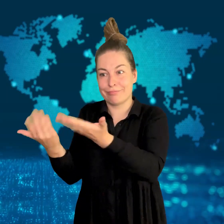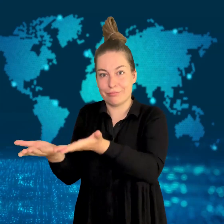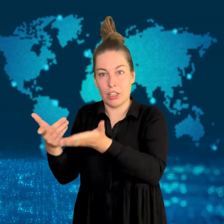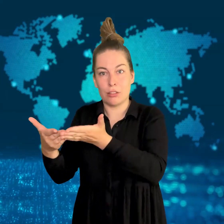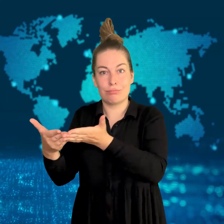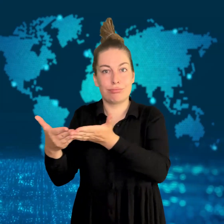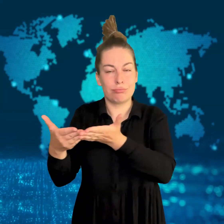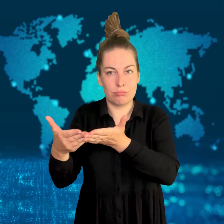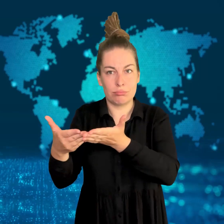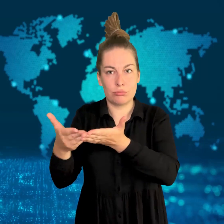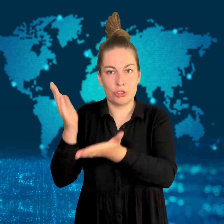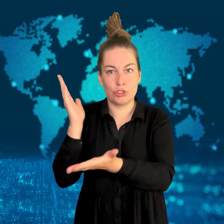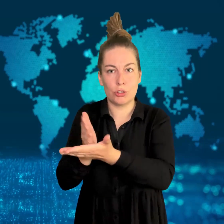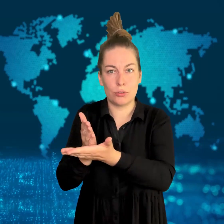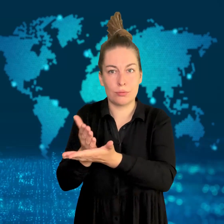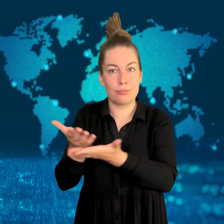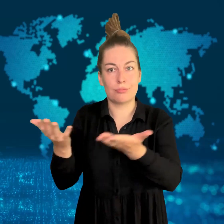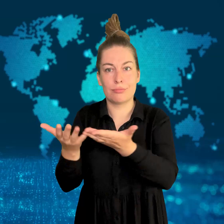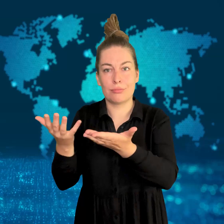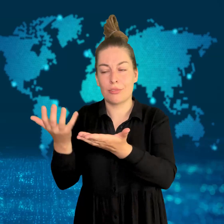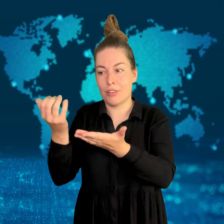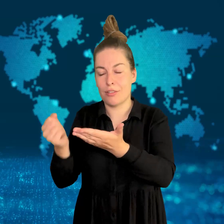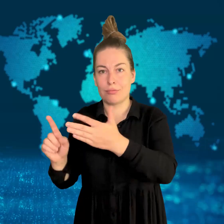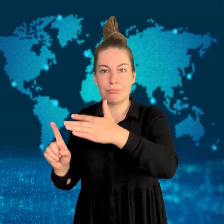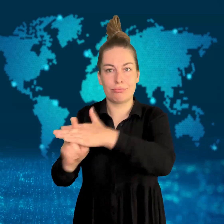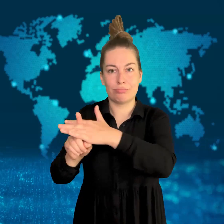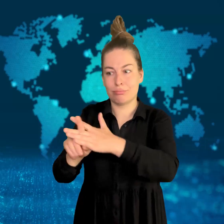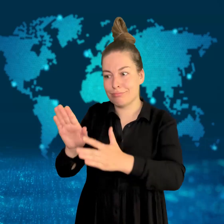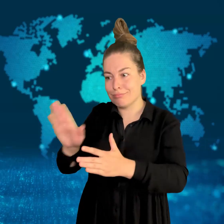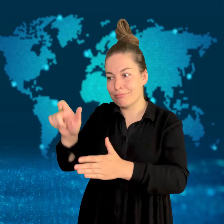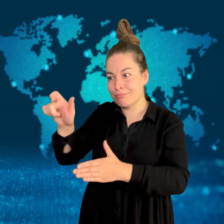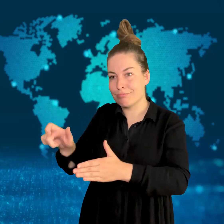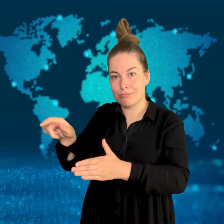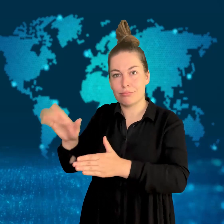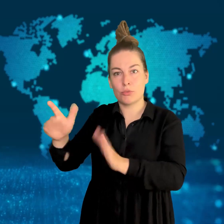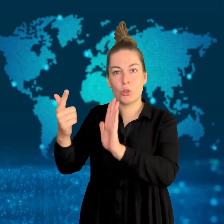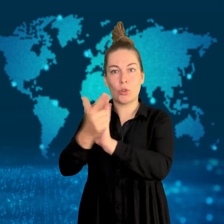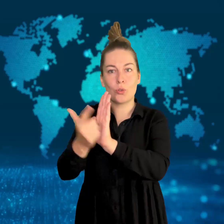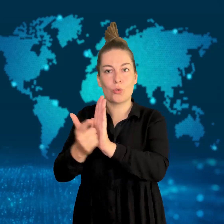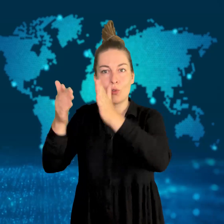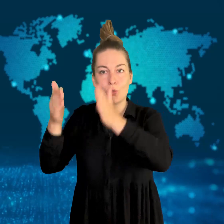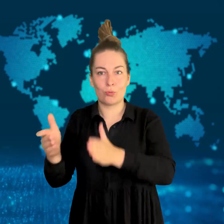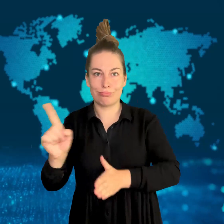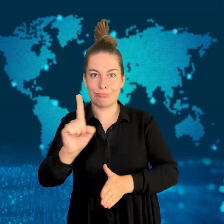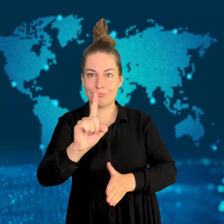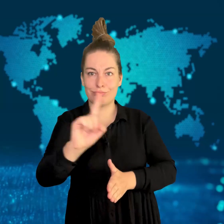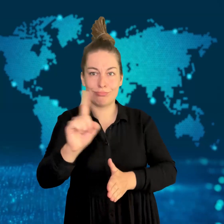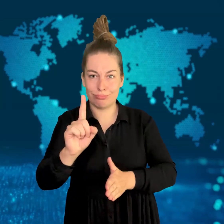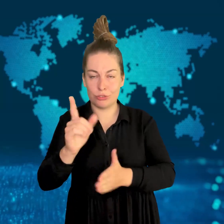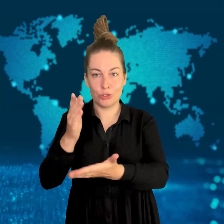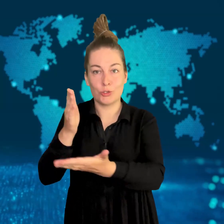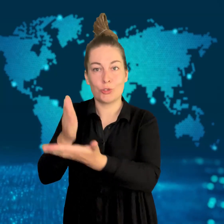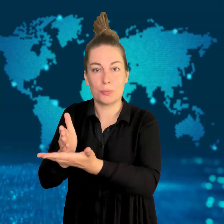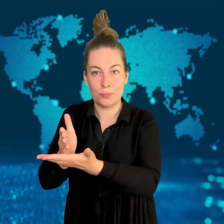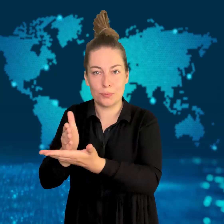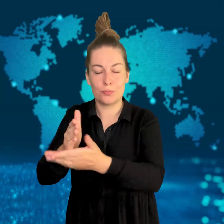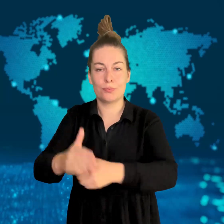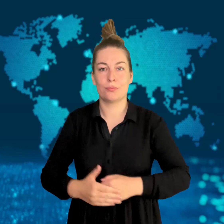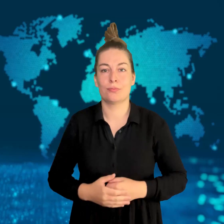when their legal counsel stepped in to intervene.